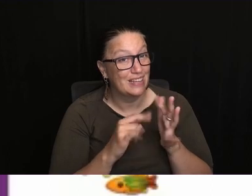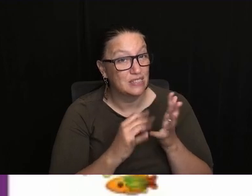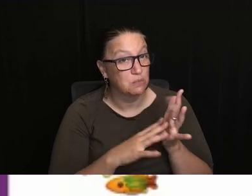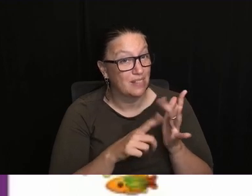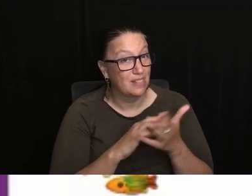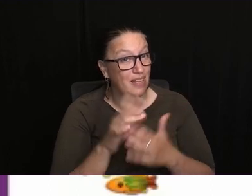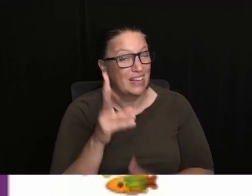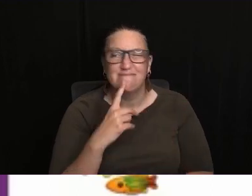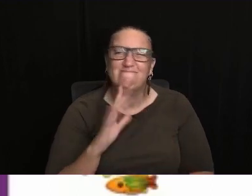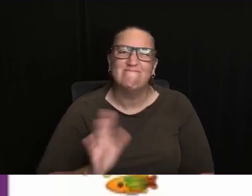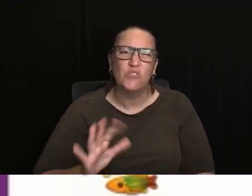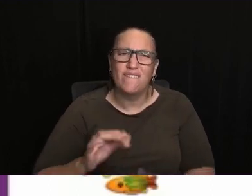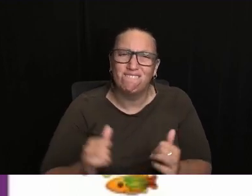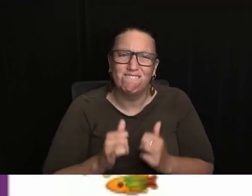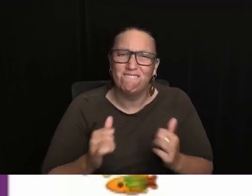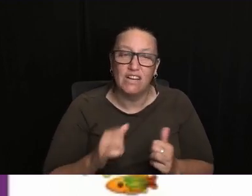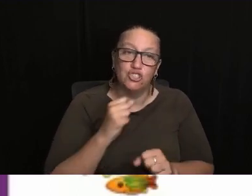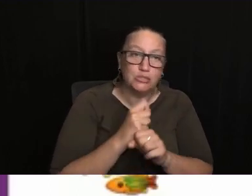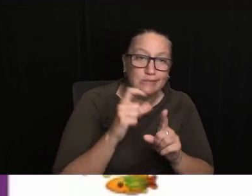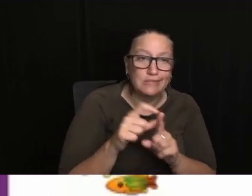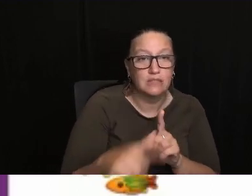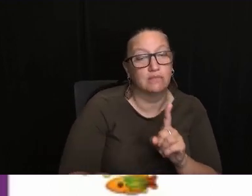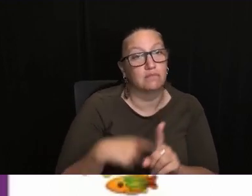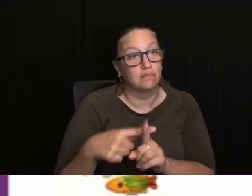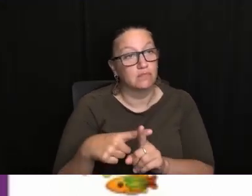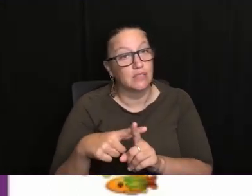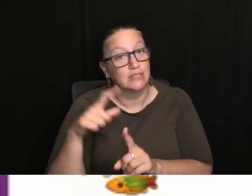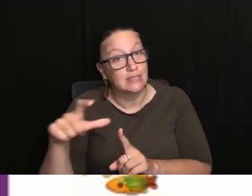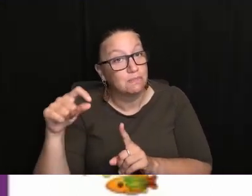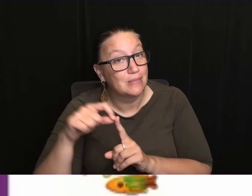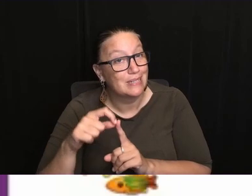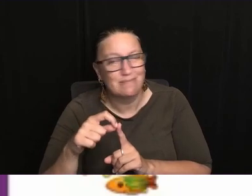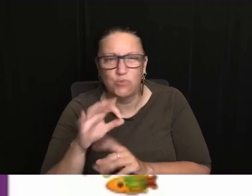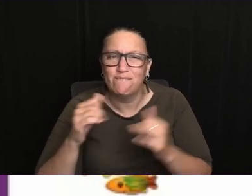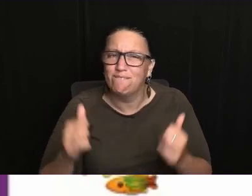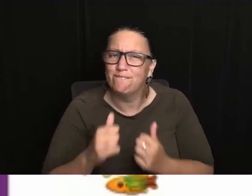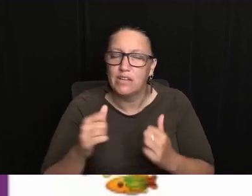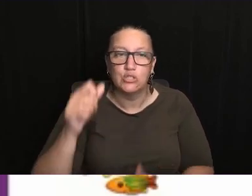as well as the global delay development diagnosis. And she knew about a trial